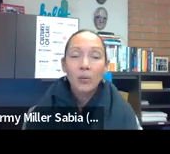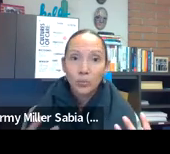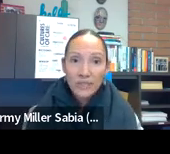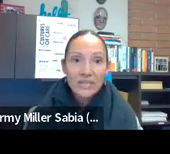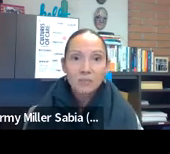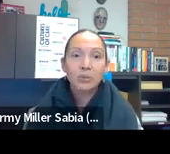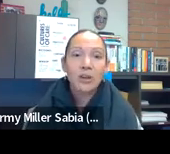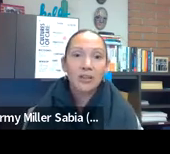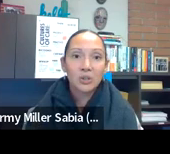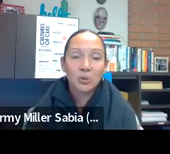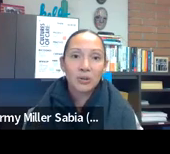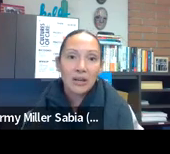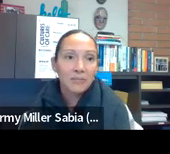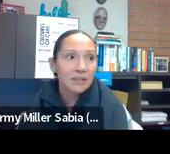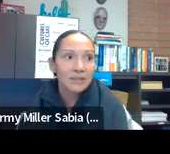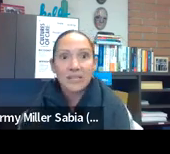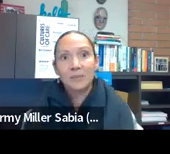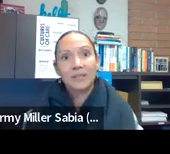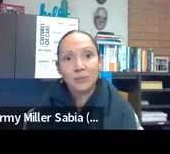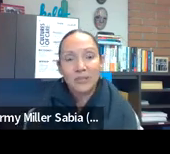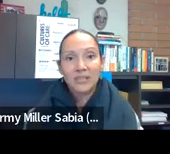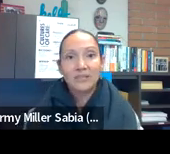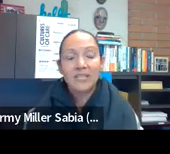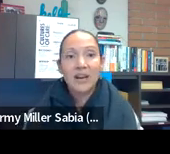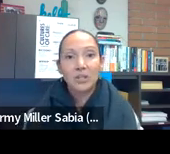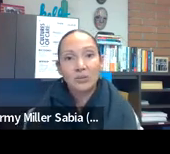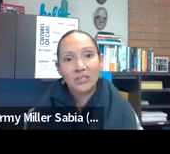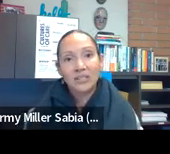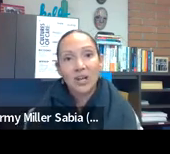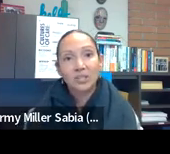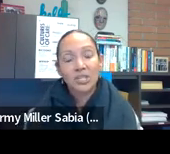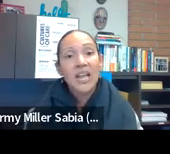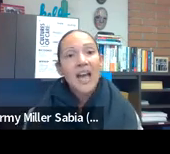How are we most knowledgeable as DSPS representatives, and how to use the technology?